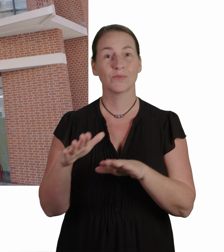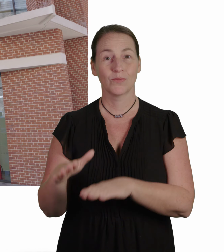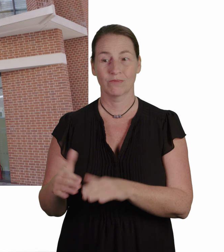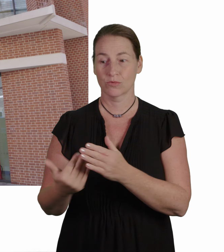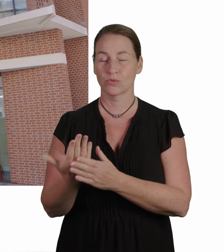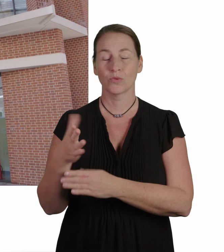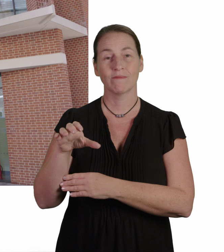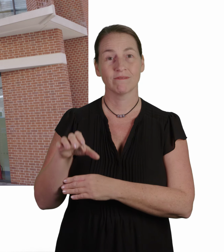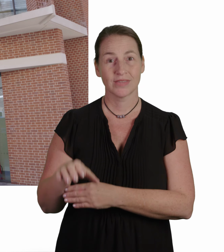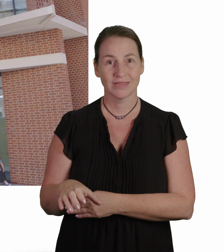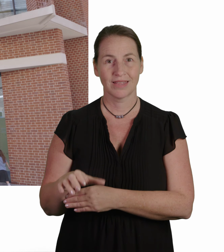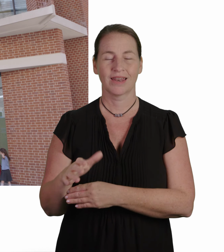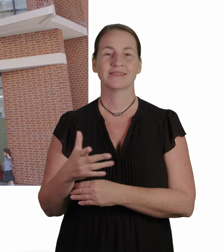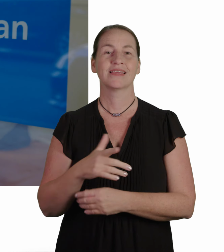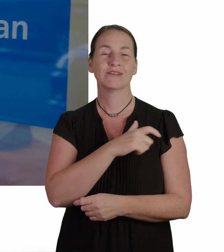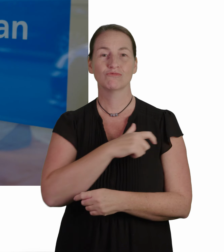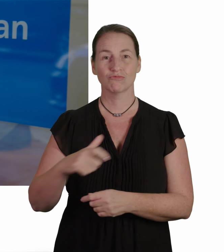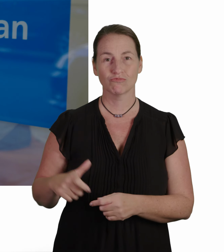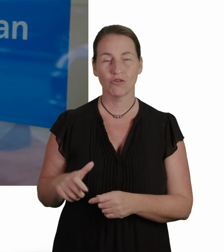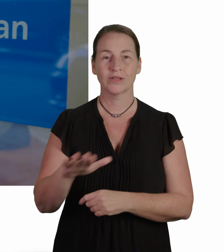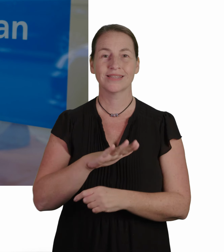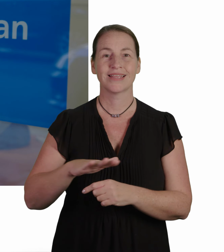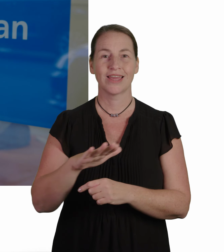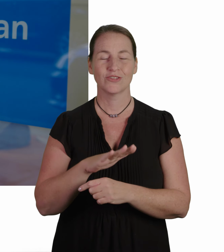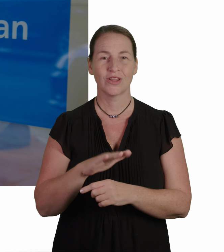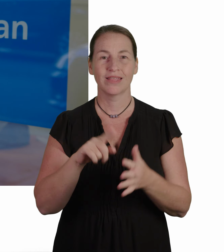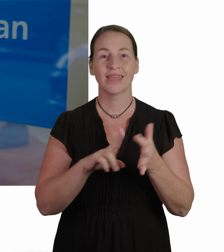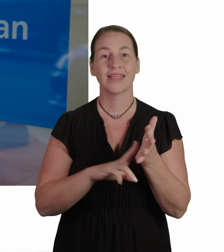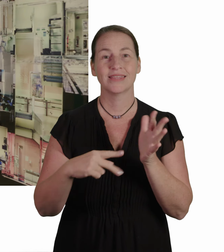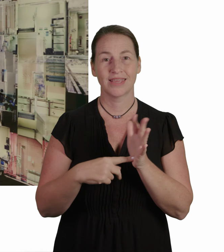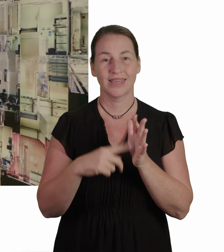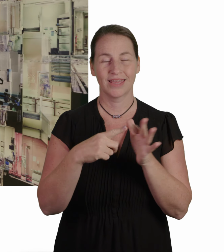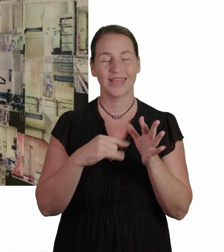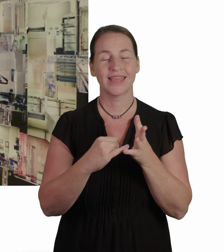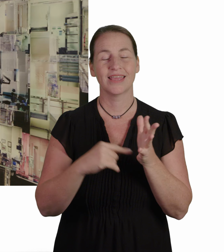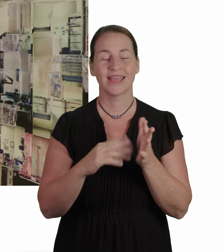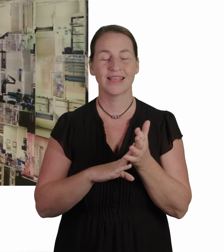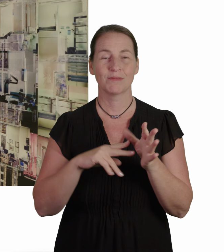Recently we have moved to this new facility at the Royal National ENT and Eastman Dental Hospital,